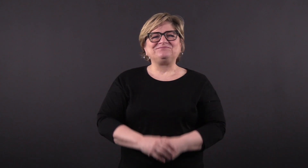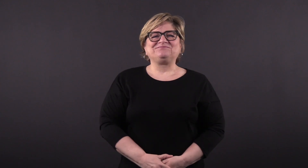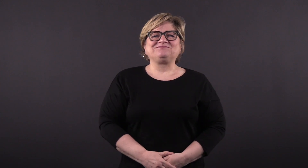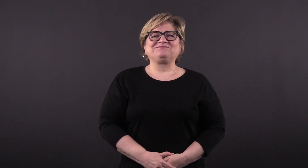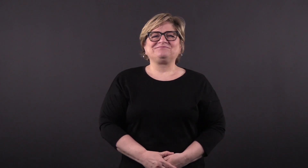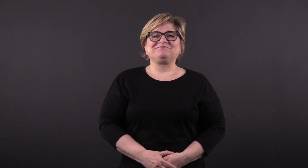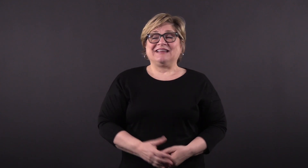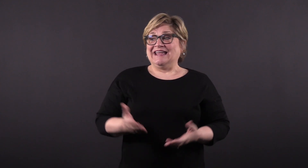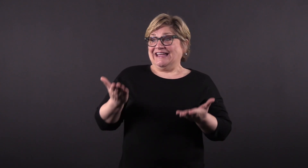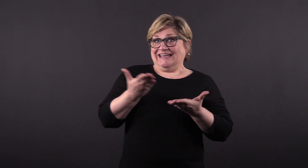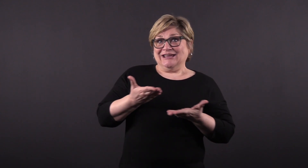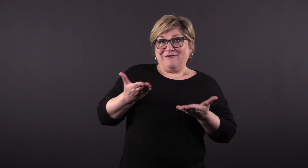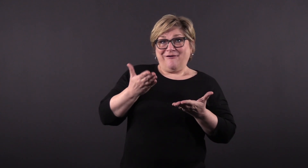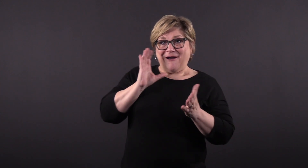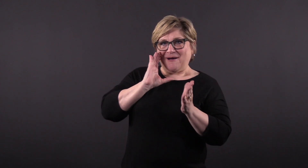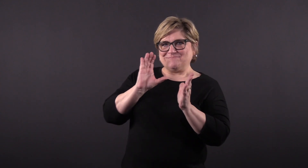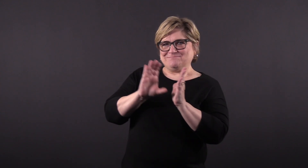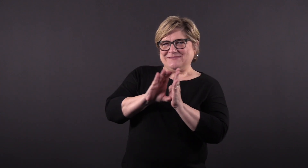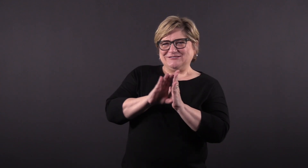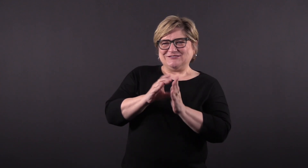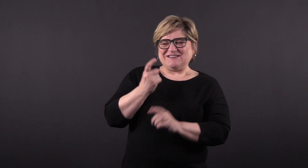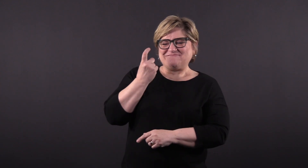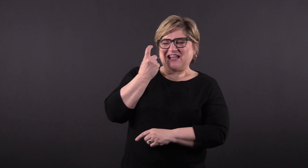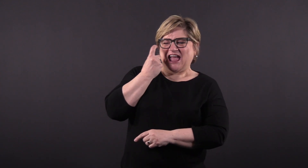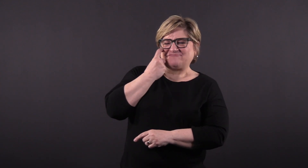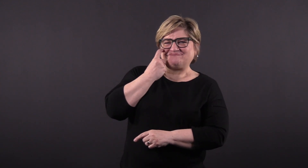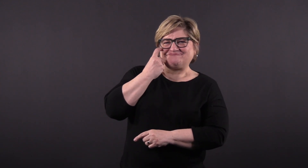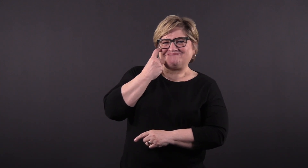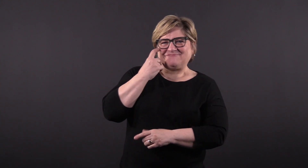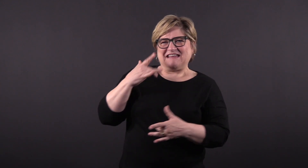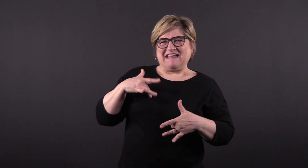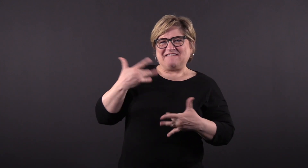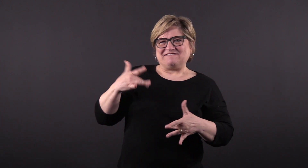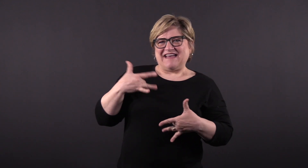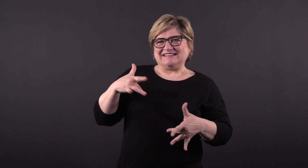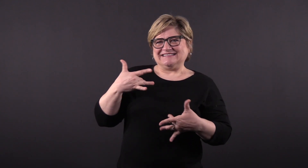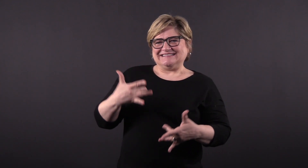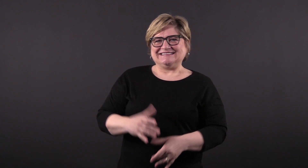Here are pictures of recent events.